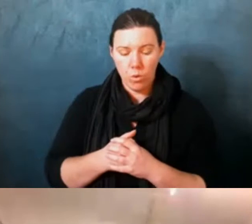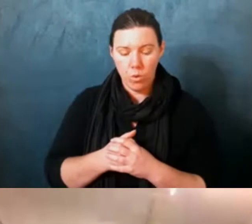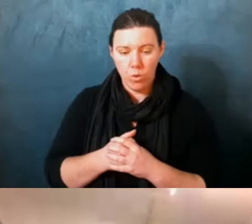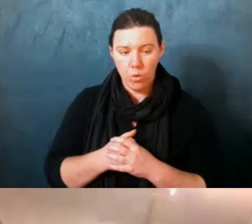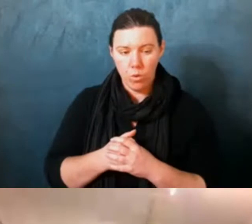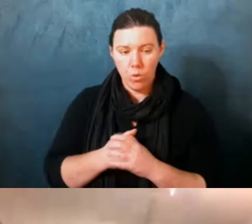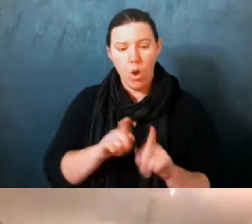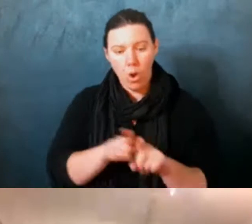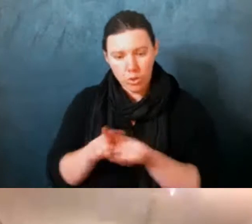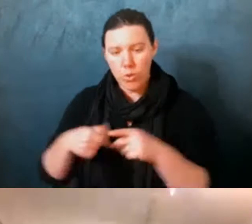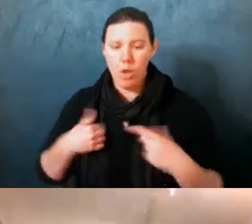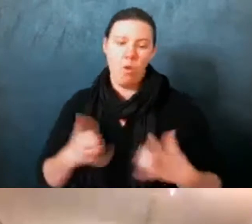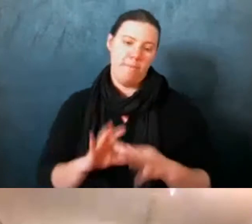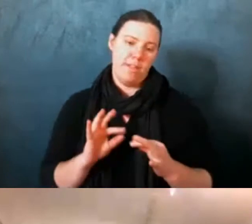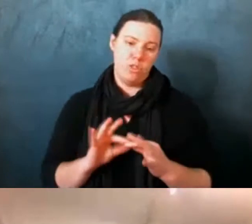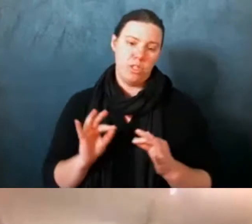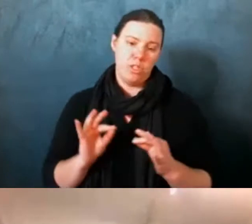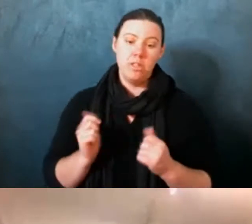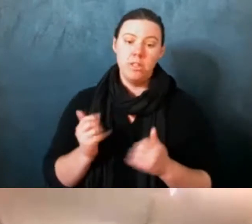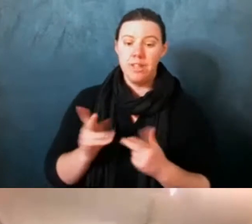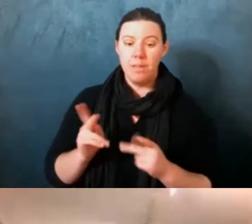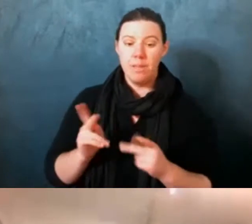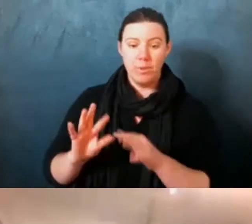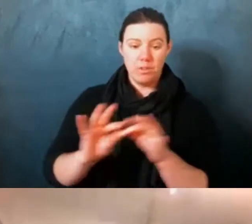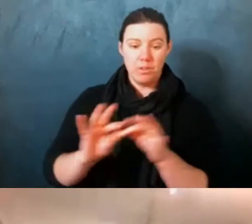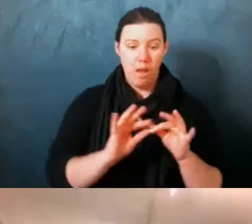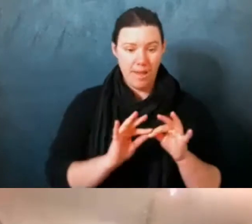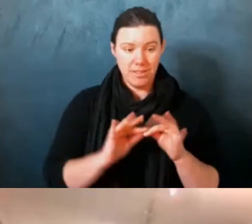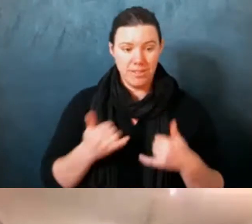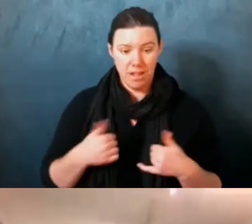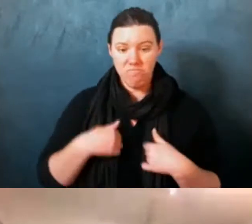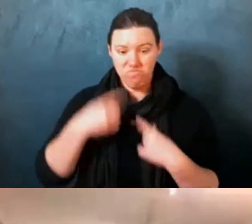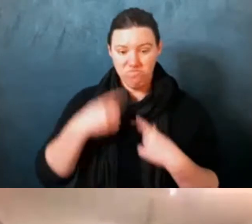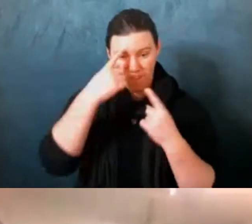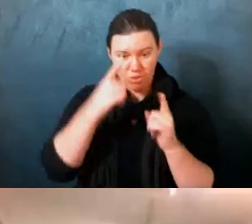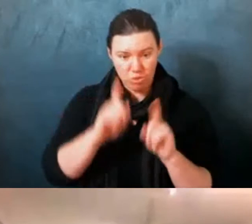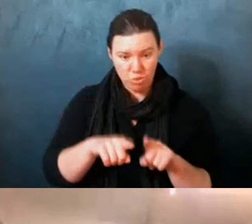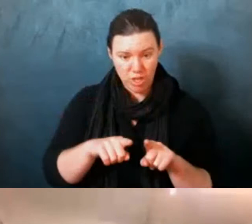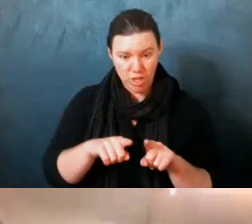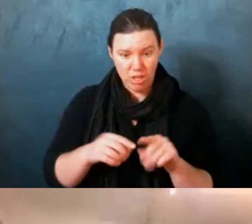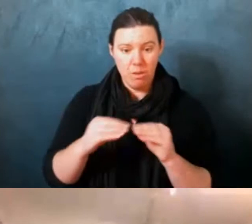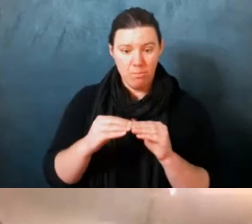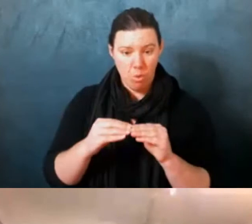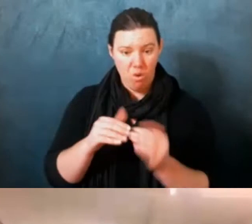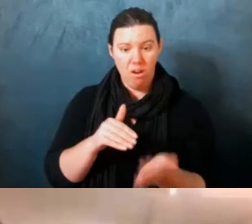based on some of the comments that were made today, I do agree that more providers need to be provide,